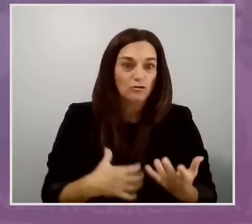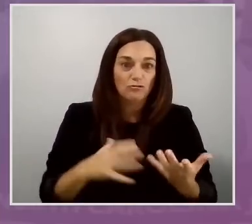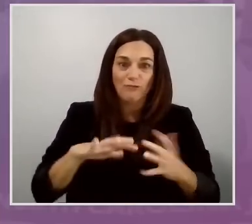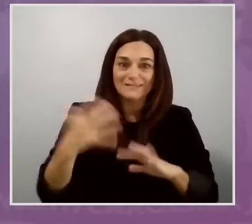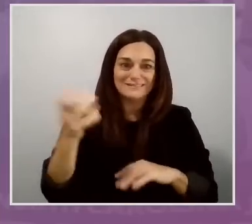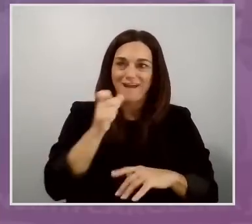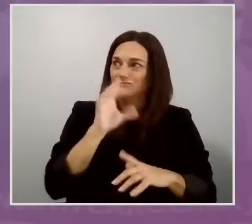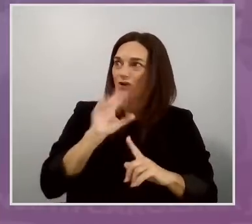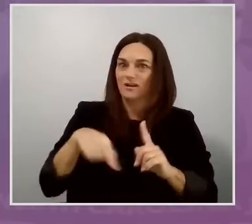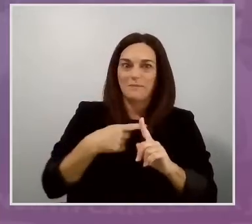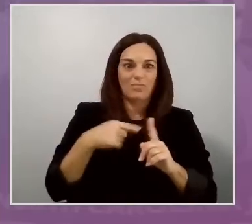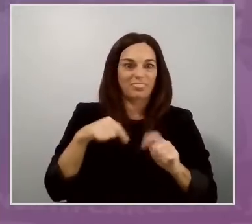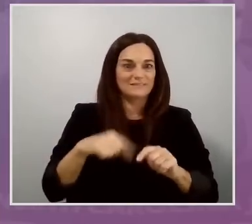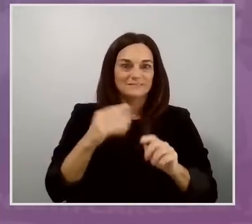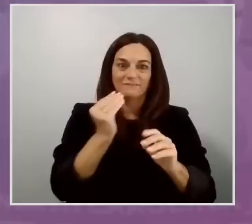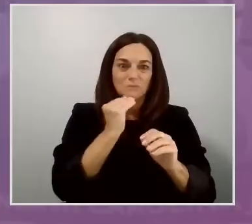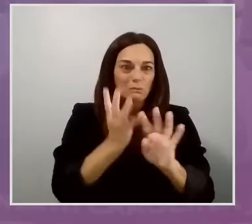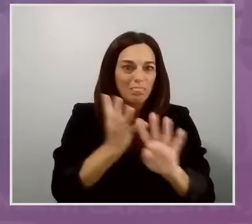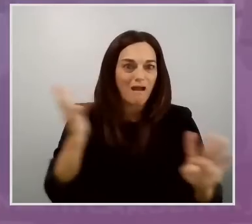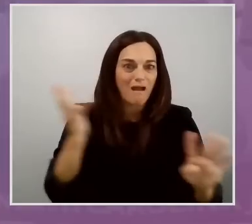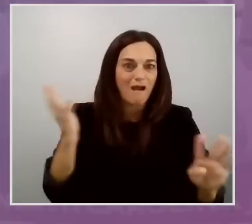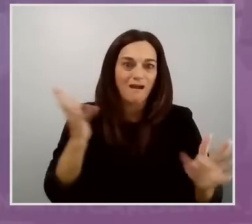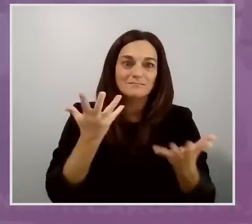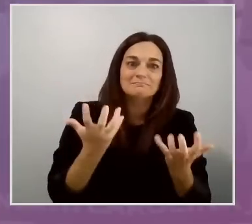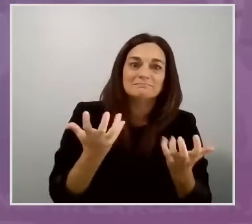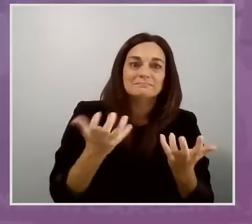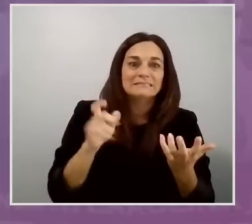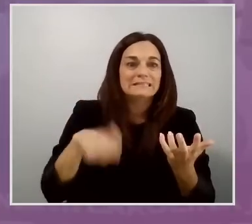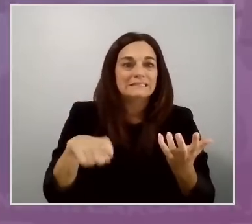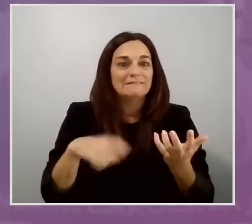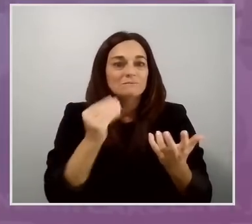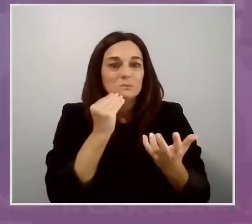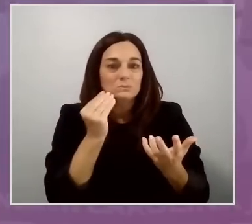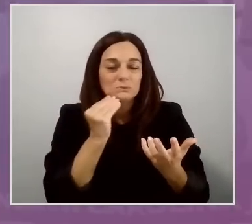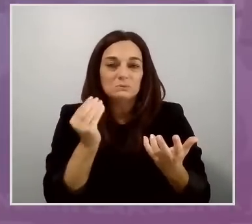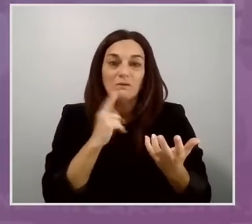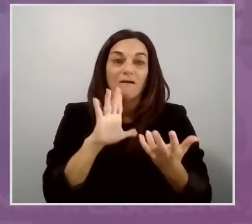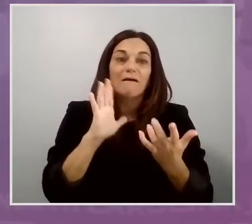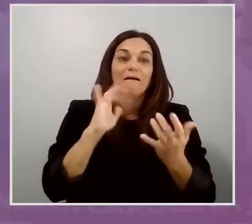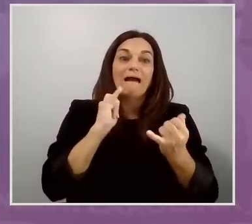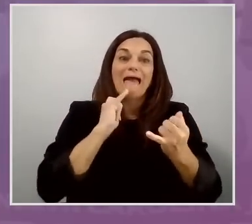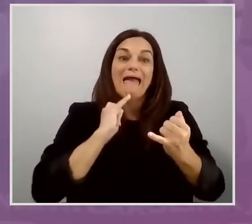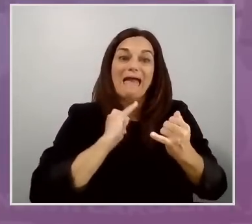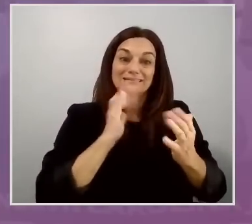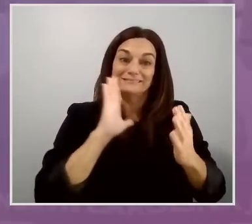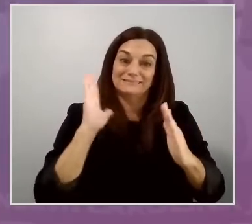WE'RE IN THE MIDST OF A HUNGER CRISIS WE'RE NOT TALKING ENOUGH ABOUT.